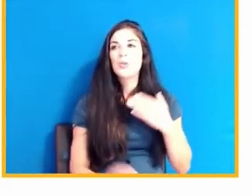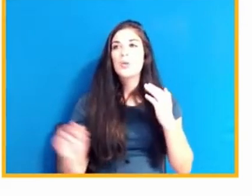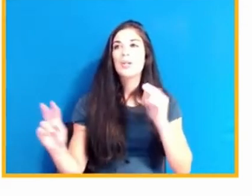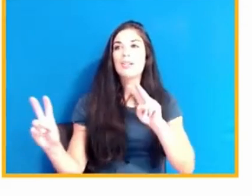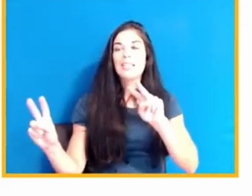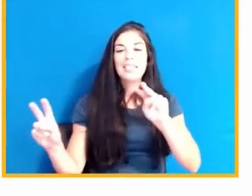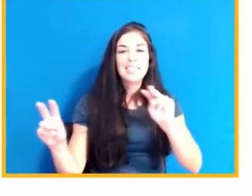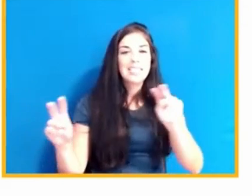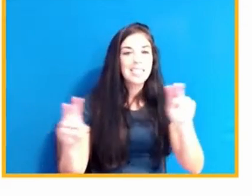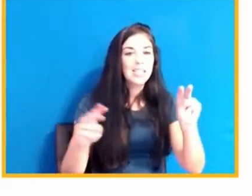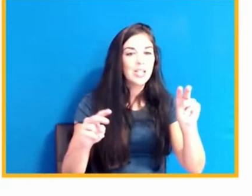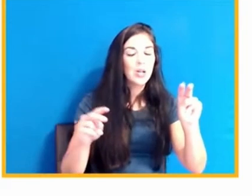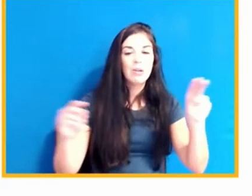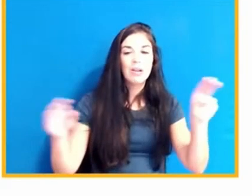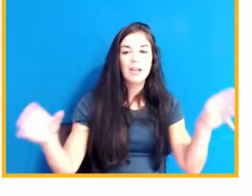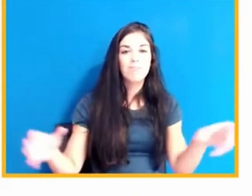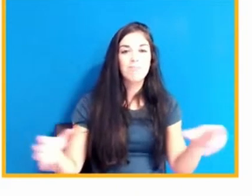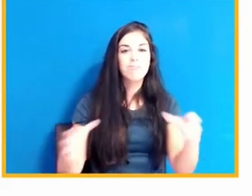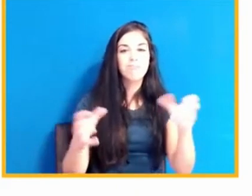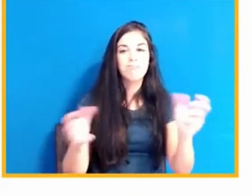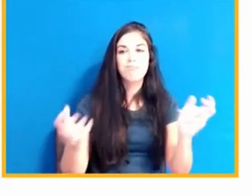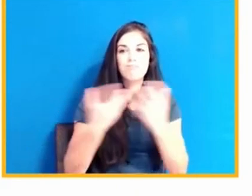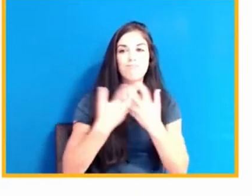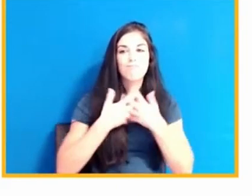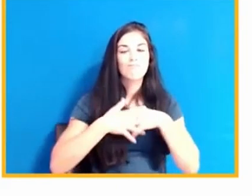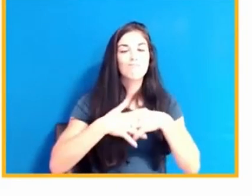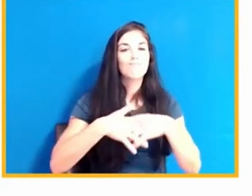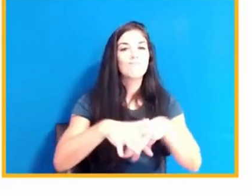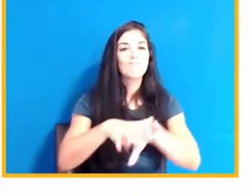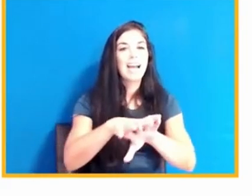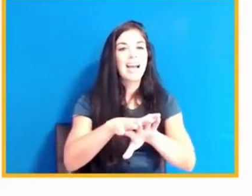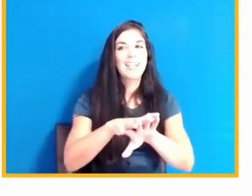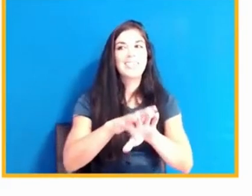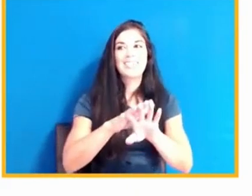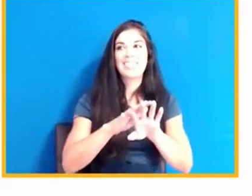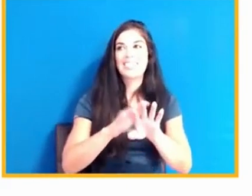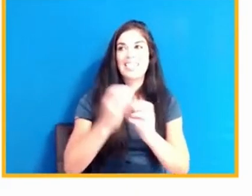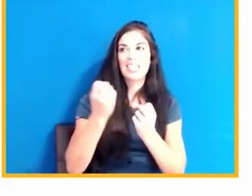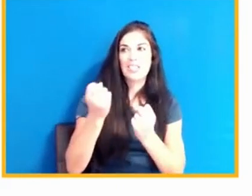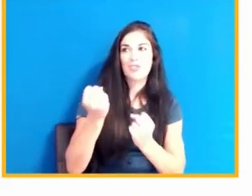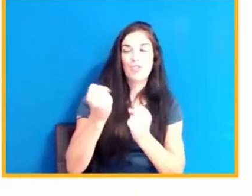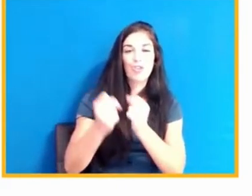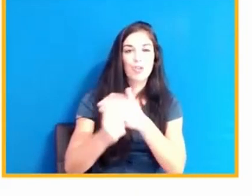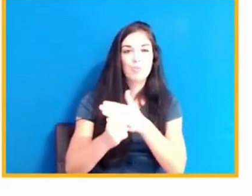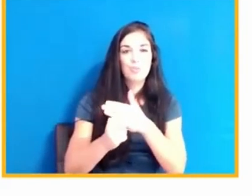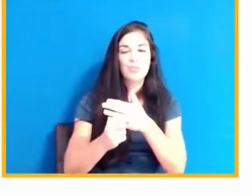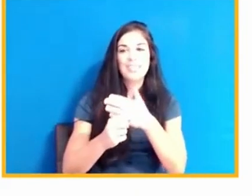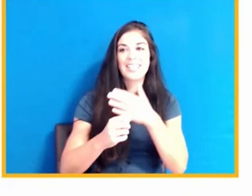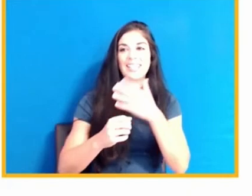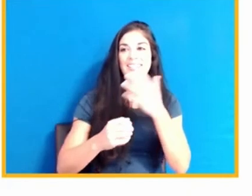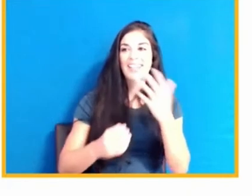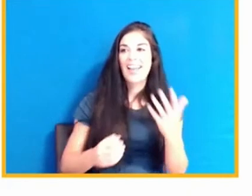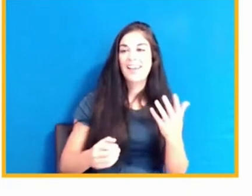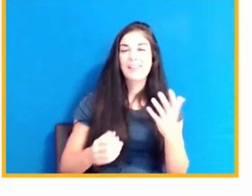that you pulled in with that and matched everything together, and strong musicality with music,